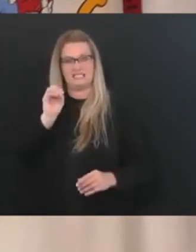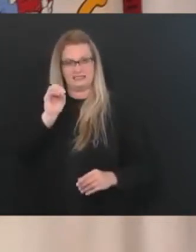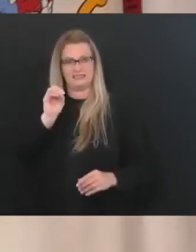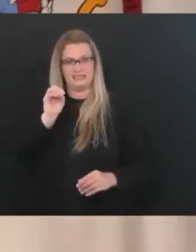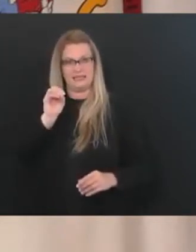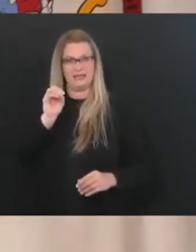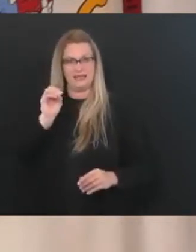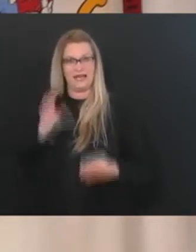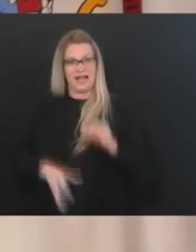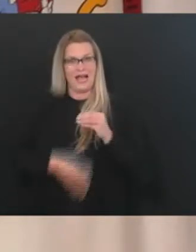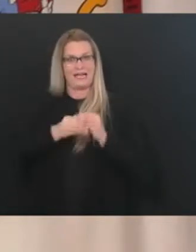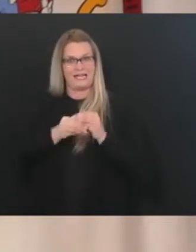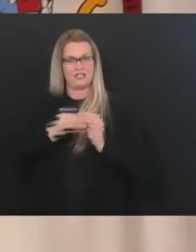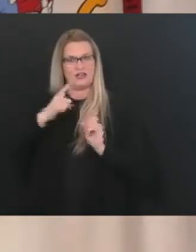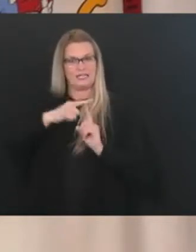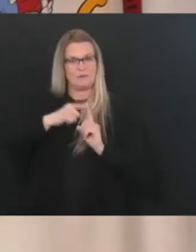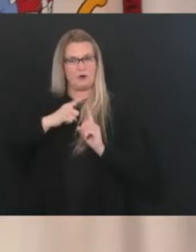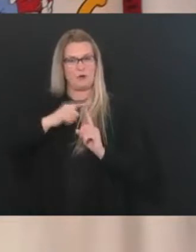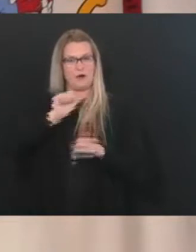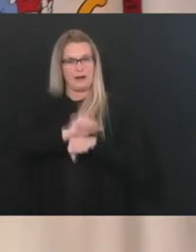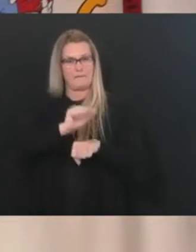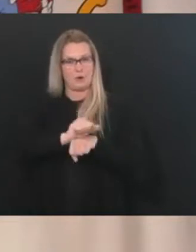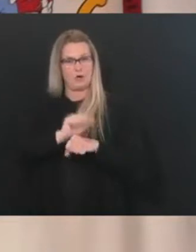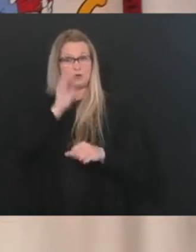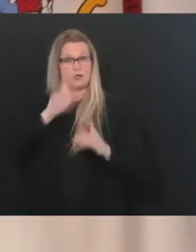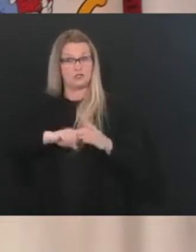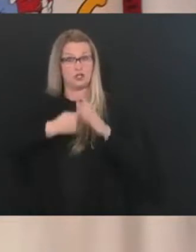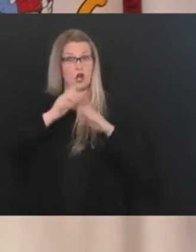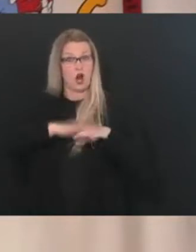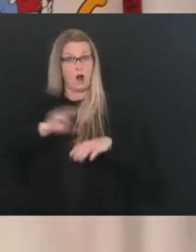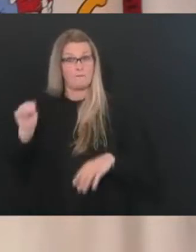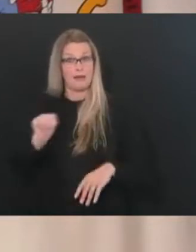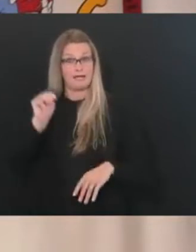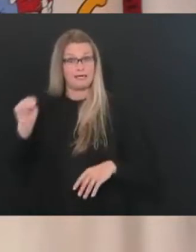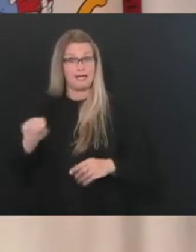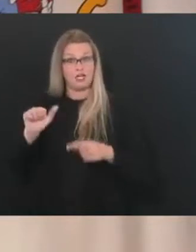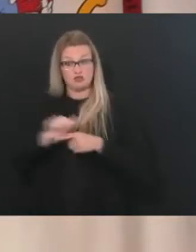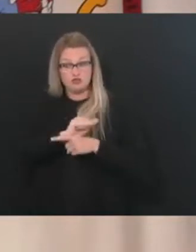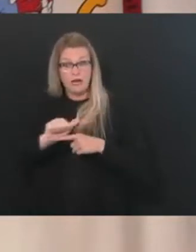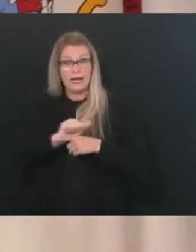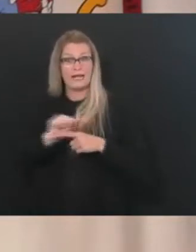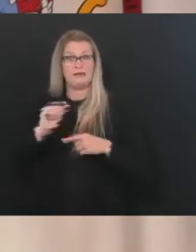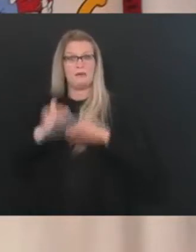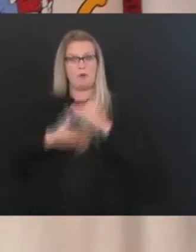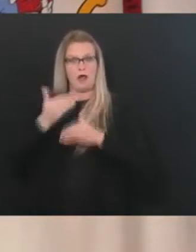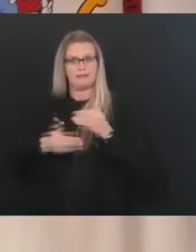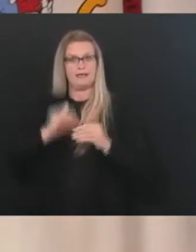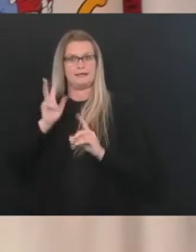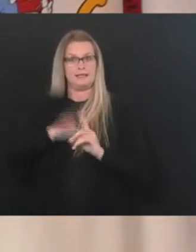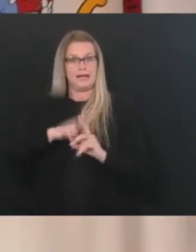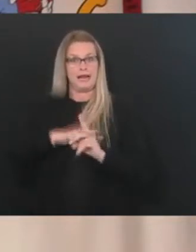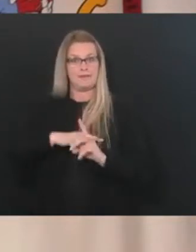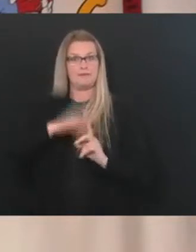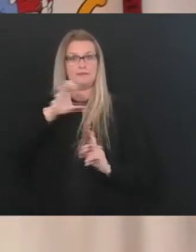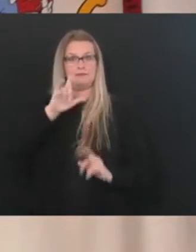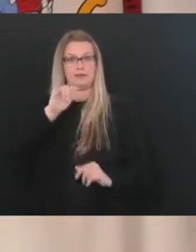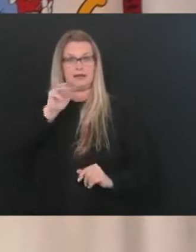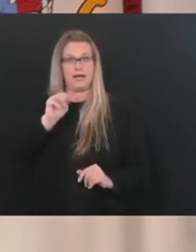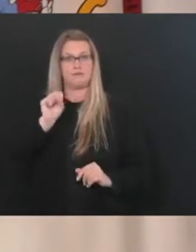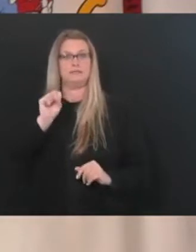FROM DM MAPS INCLUDING FIVE STATE POLICEMEN. WE'RE ALSO HIRING 60 ADDITIONAL TEMPORARY EMPLOYEES THAT'LL